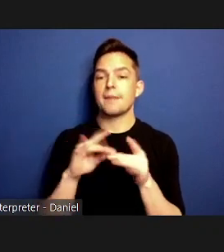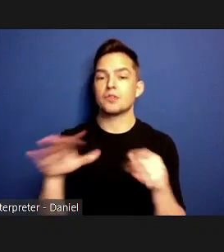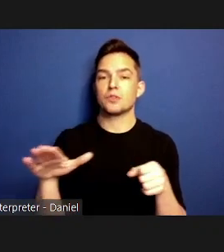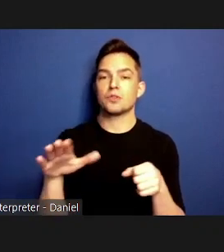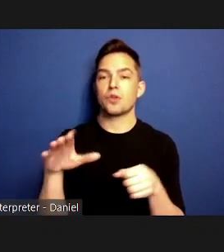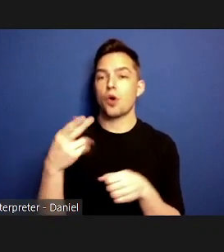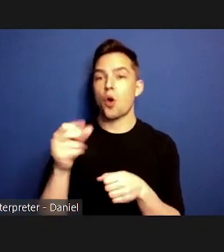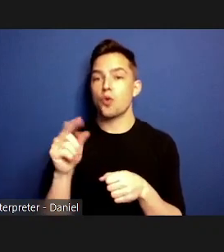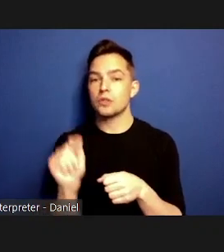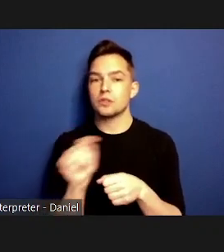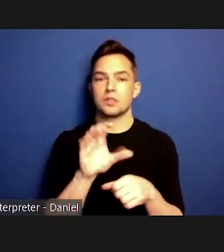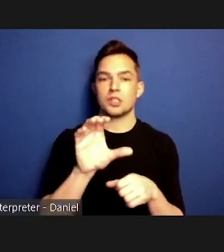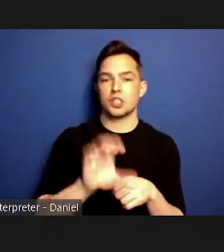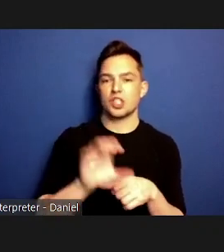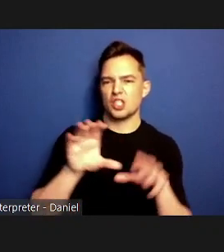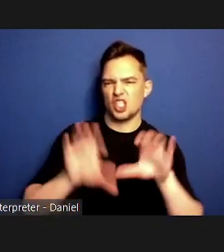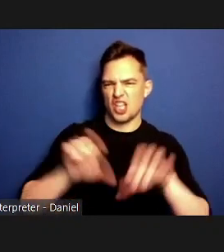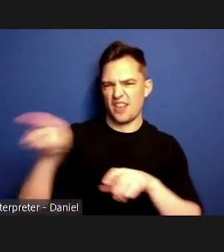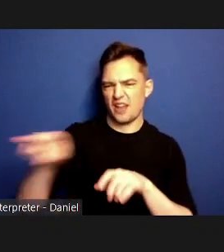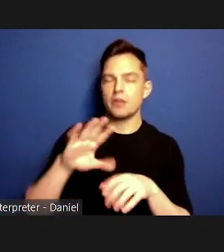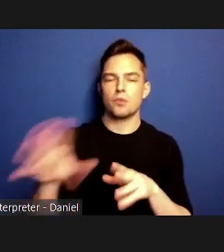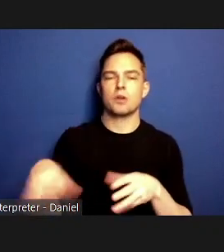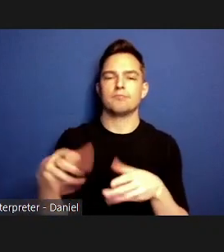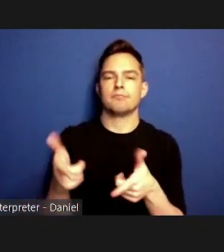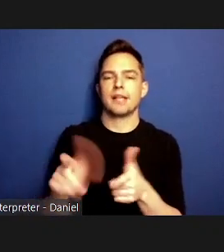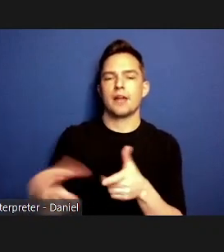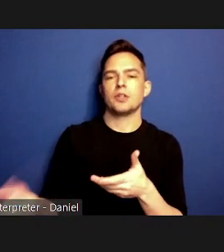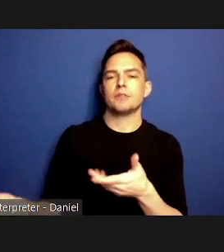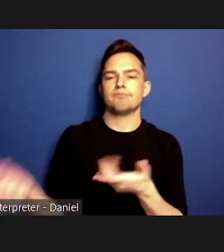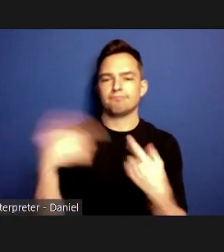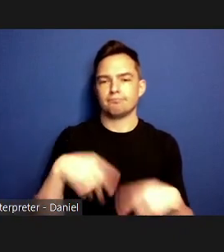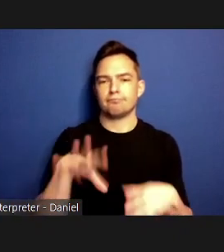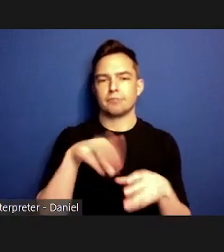ensure that you can participate that way towards the end.